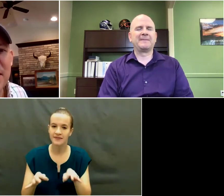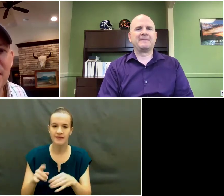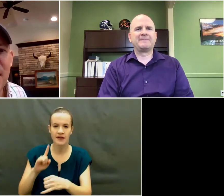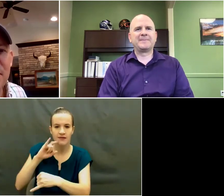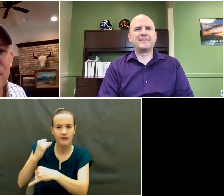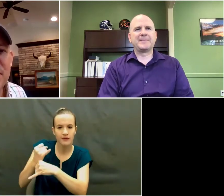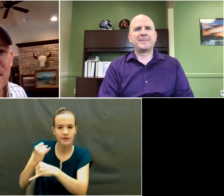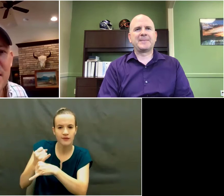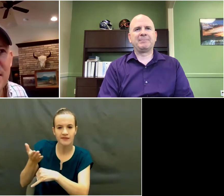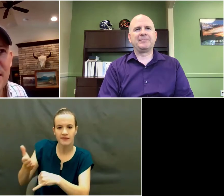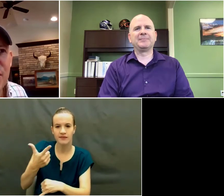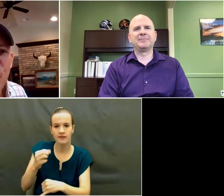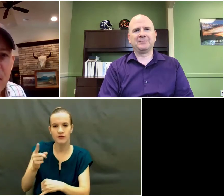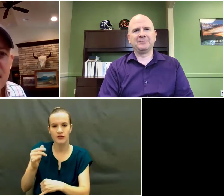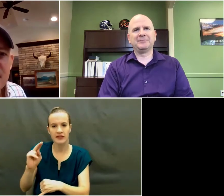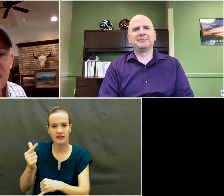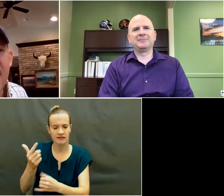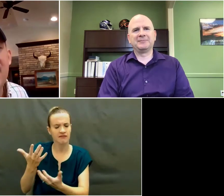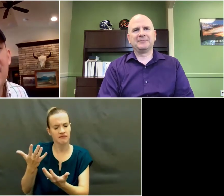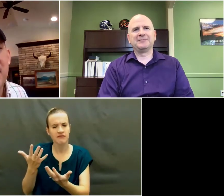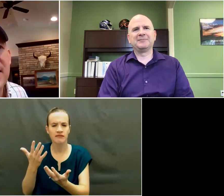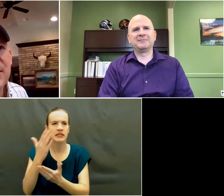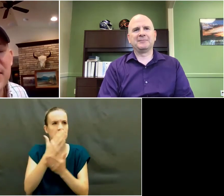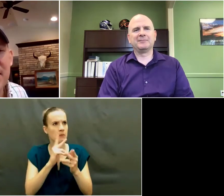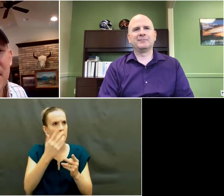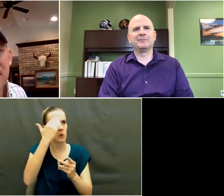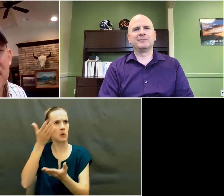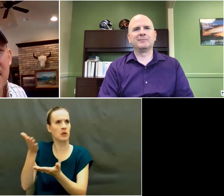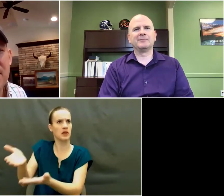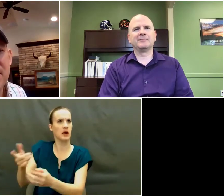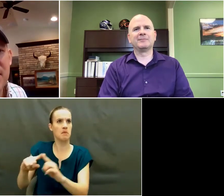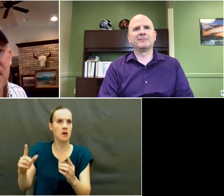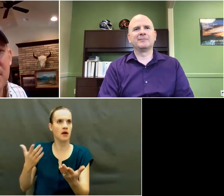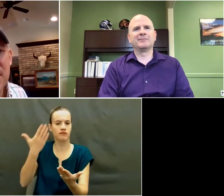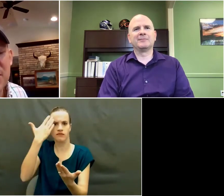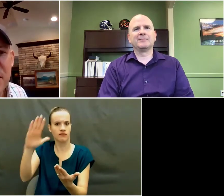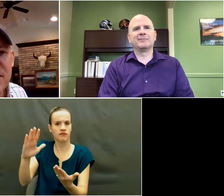think a lot of folks know that it's there. But I don't know that a lot of folks have experience